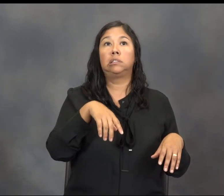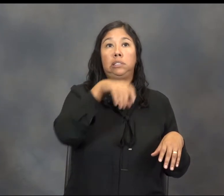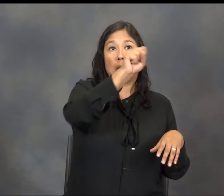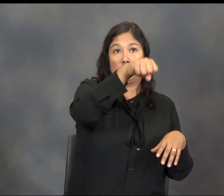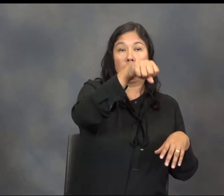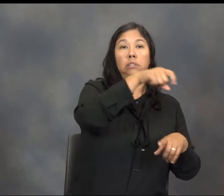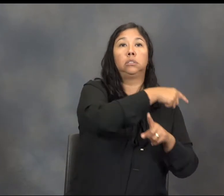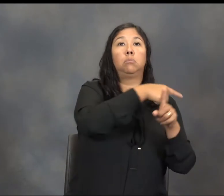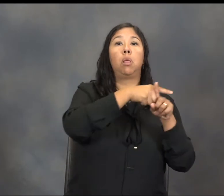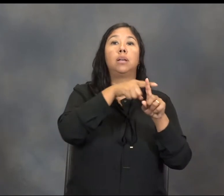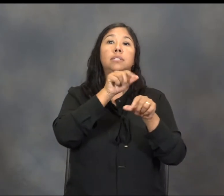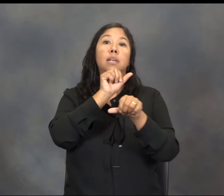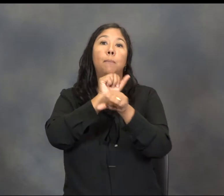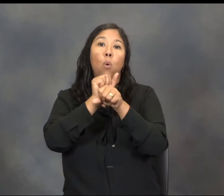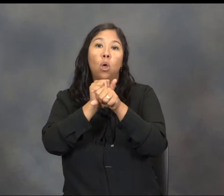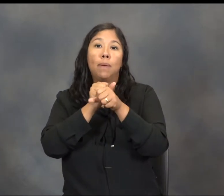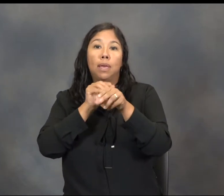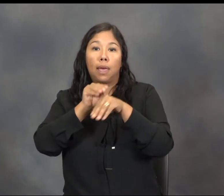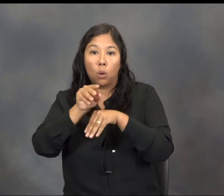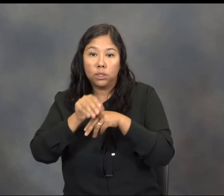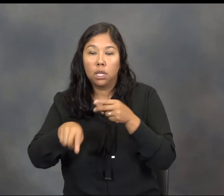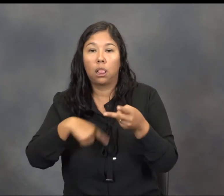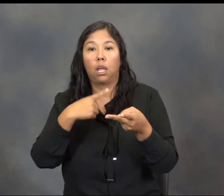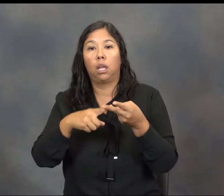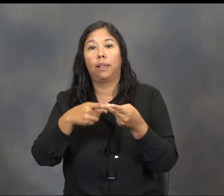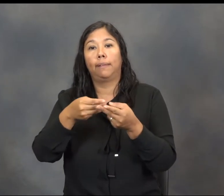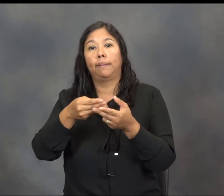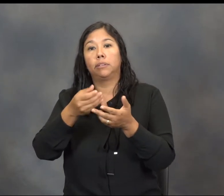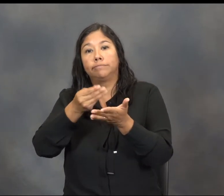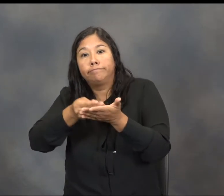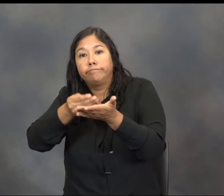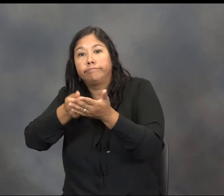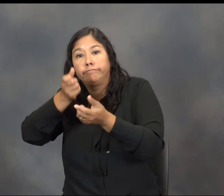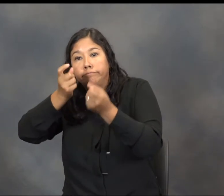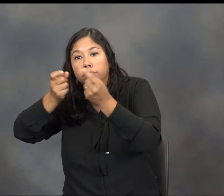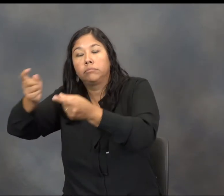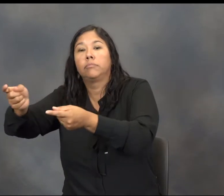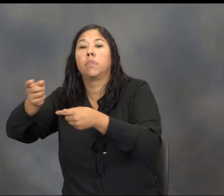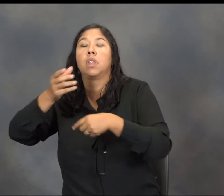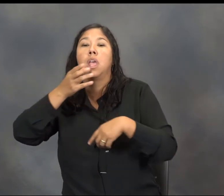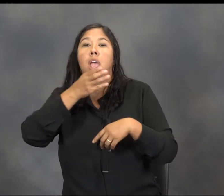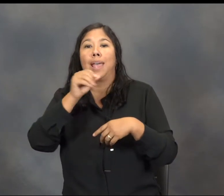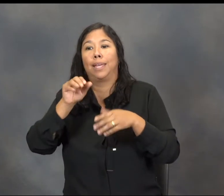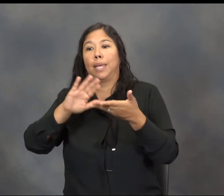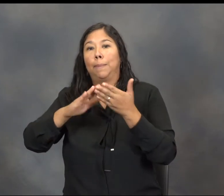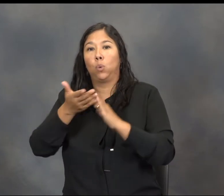with financial literacy education with community engagement education